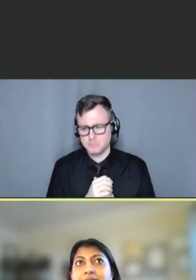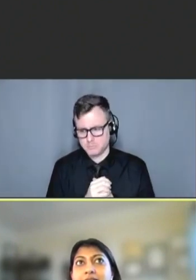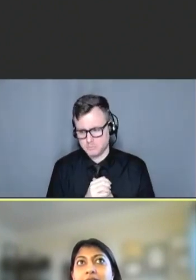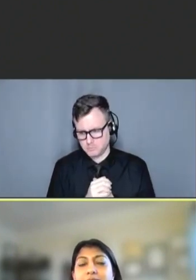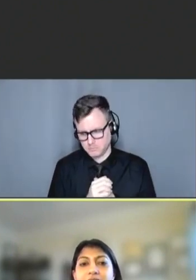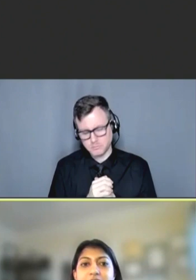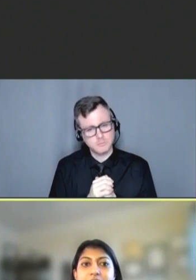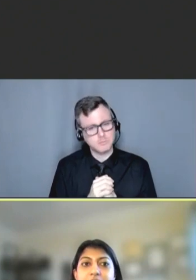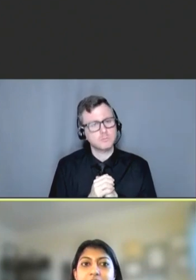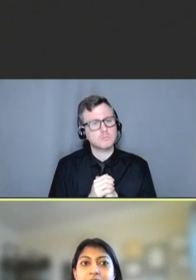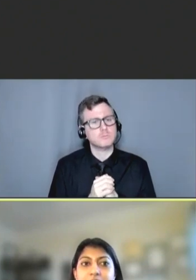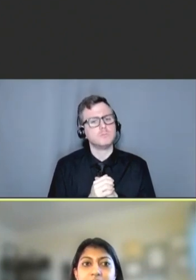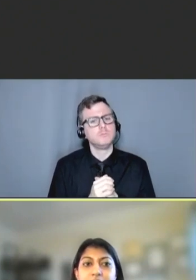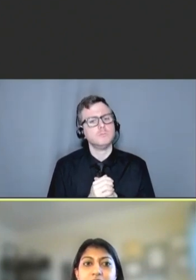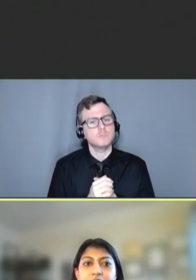Next slide, please.